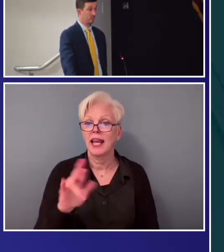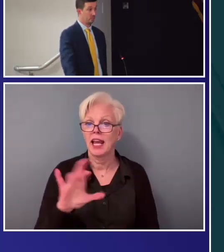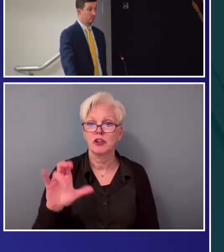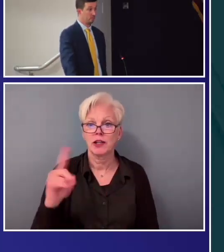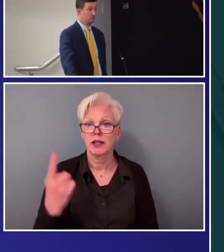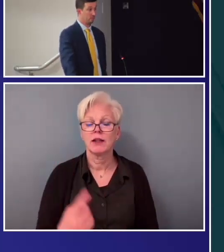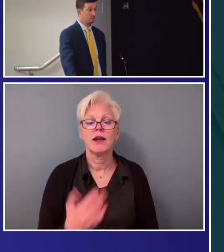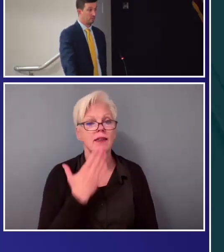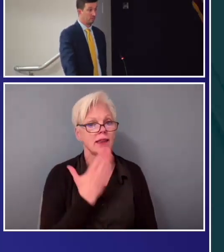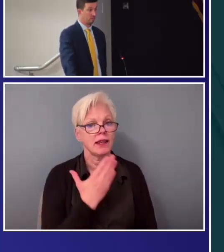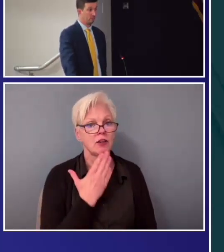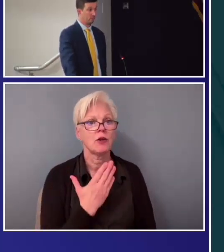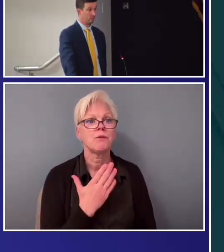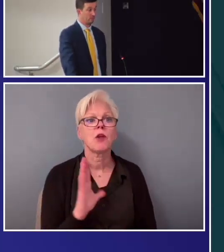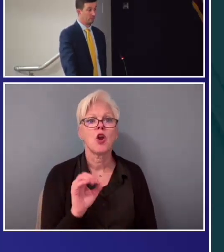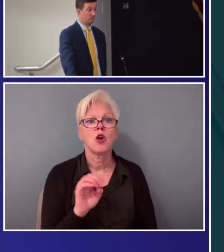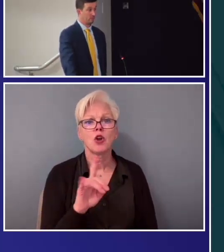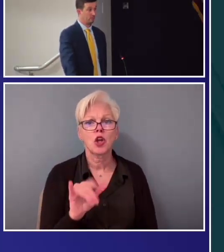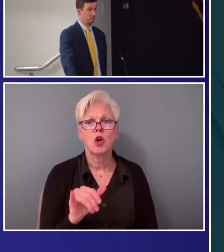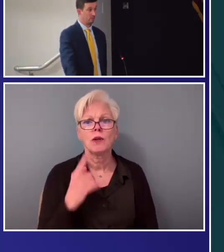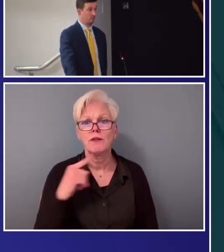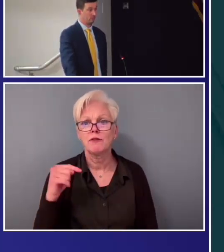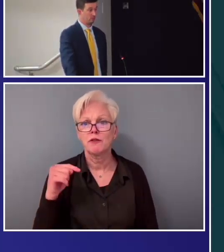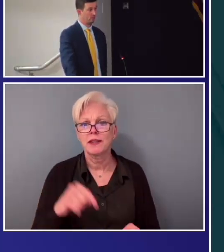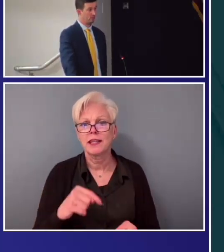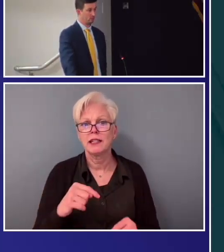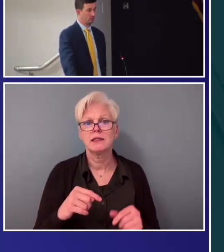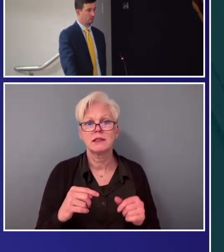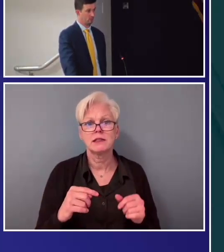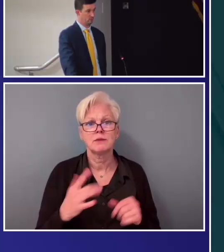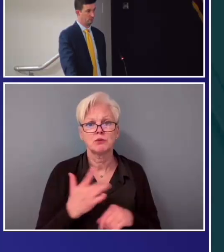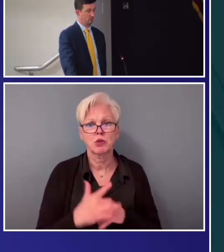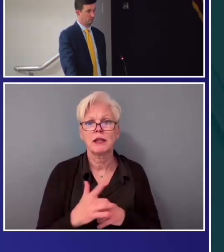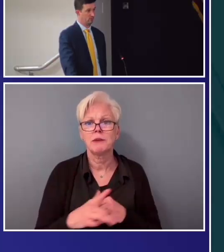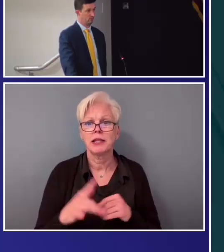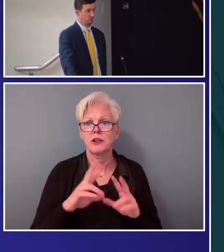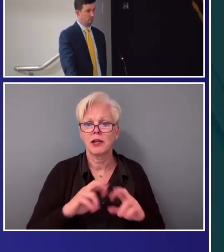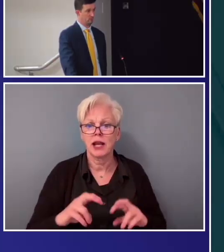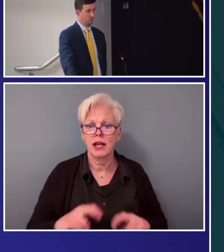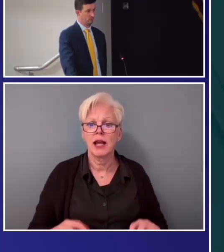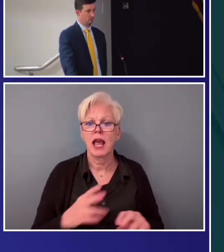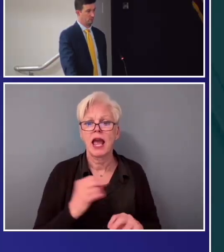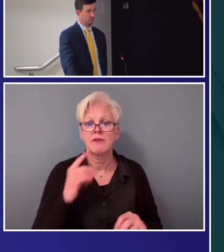Yeah. Thank you. Cody, for this preliminary analysis and for the full analysis that would come out of all